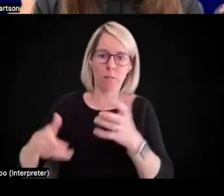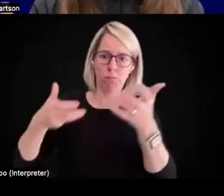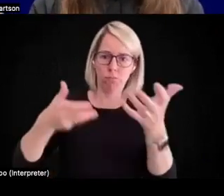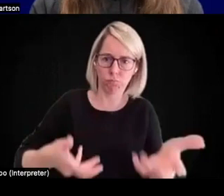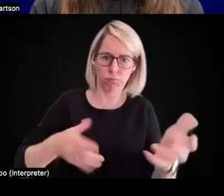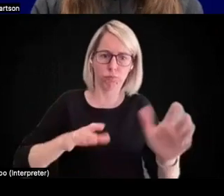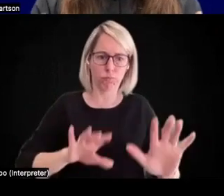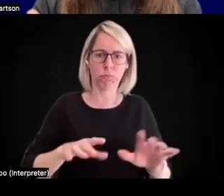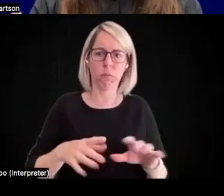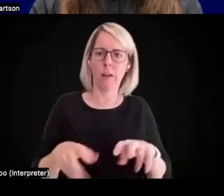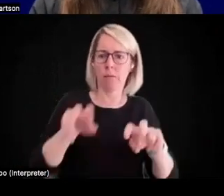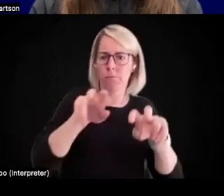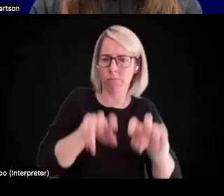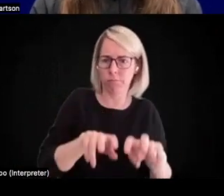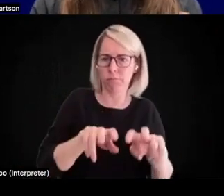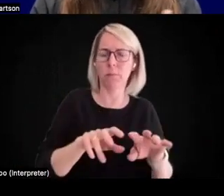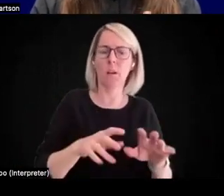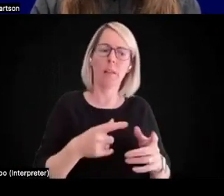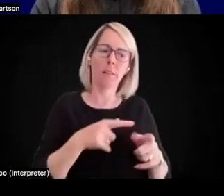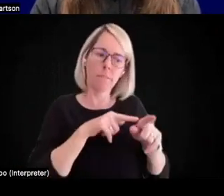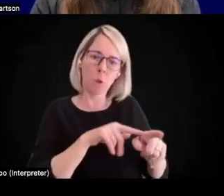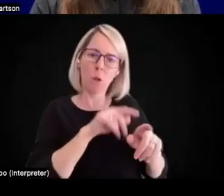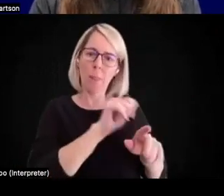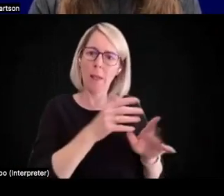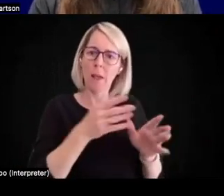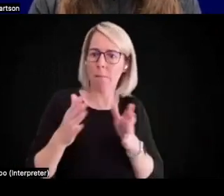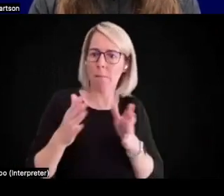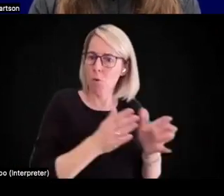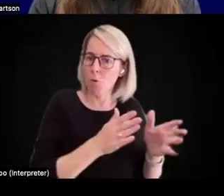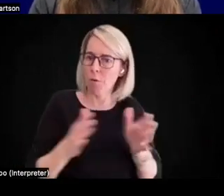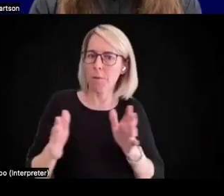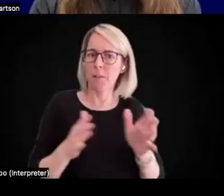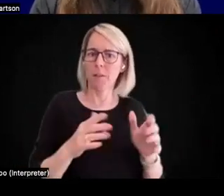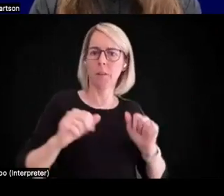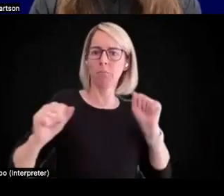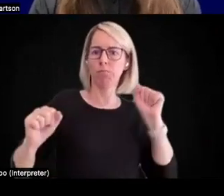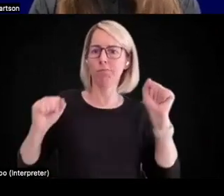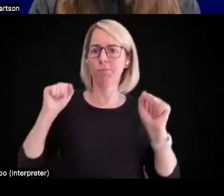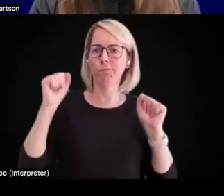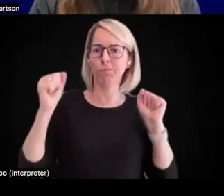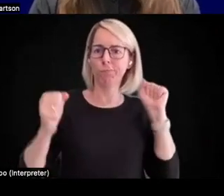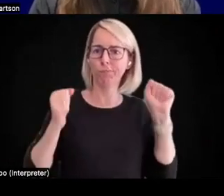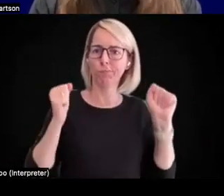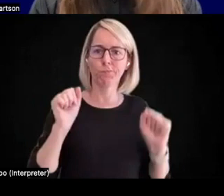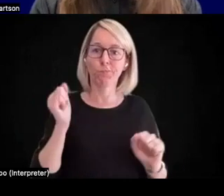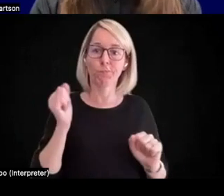explore what kind of movement might be possible. You will be looking at really